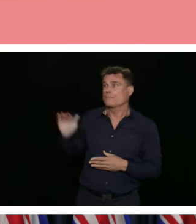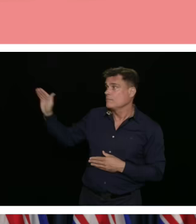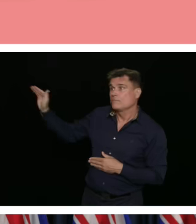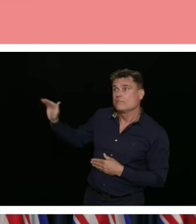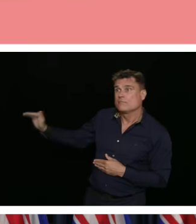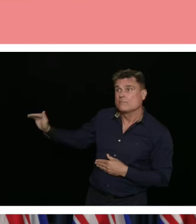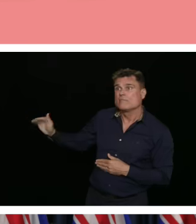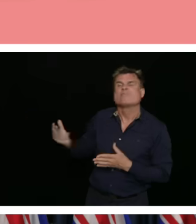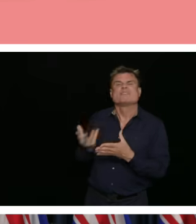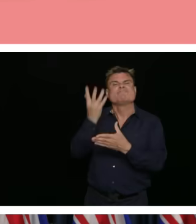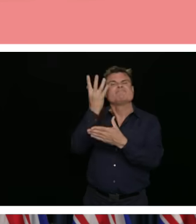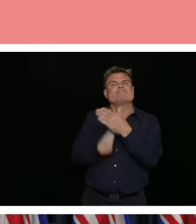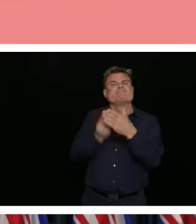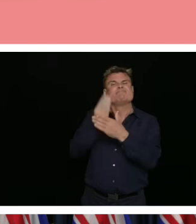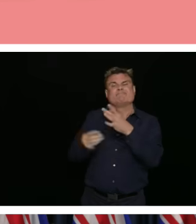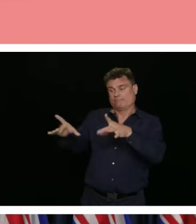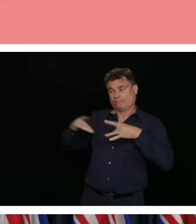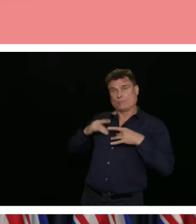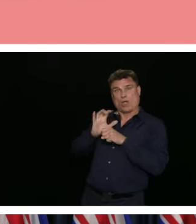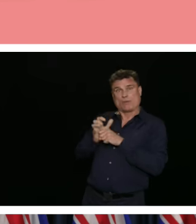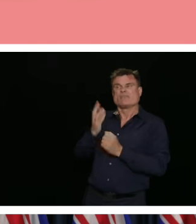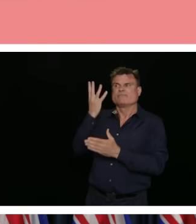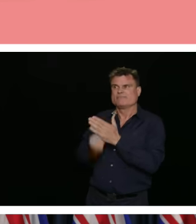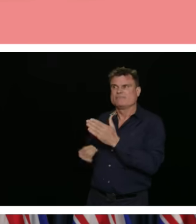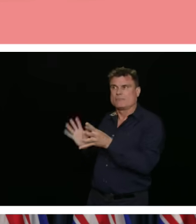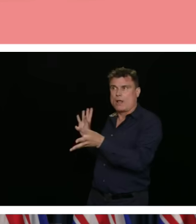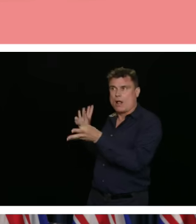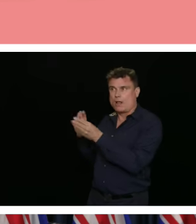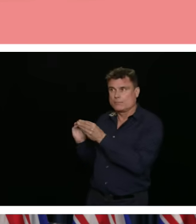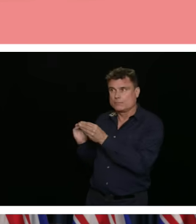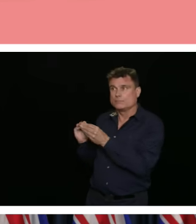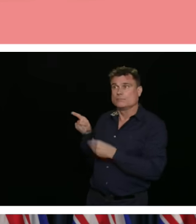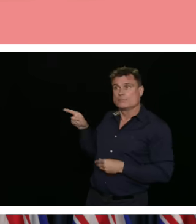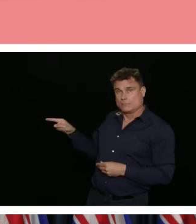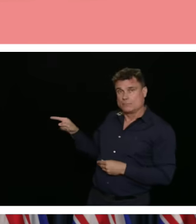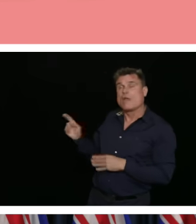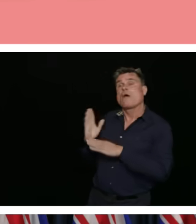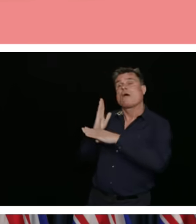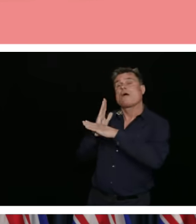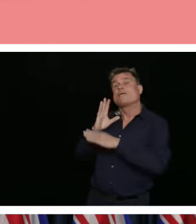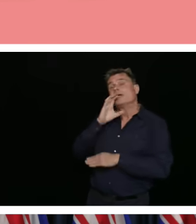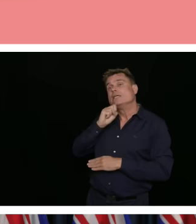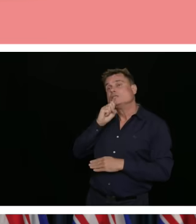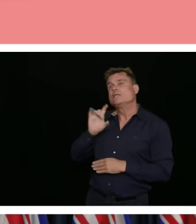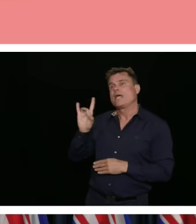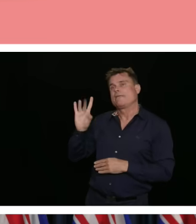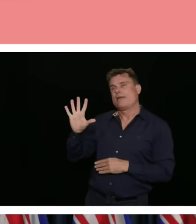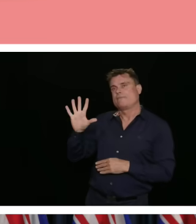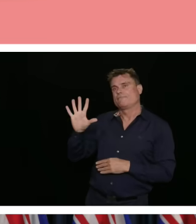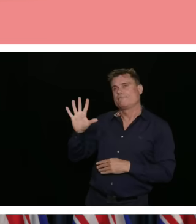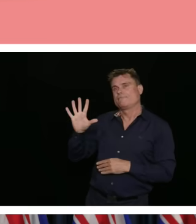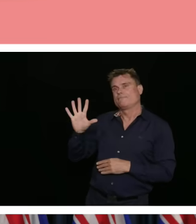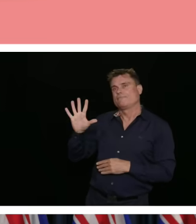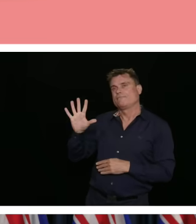statement. With that I'm honoured to introduce Dr Bonnie Henry. DR BONNIE